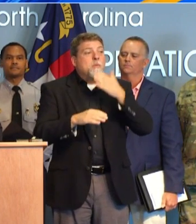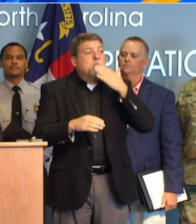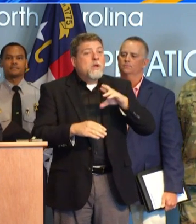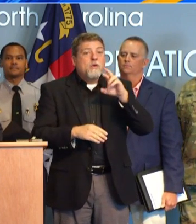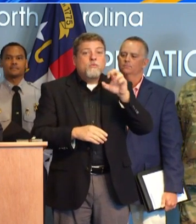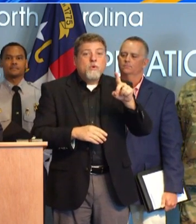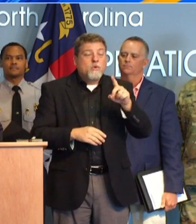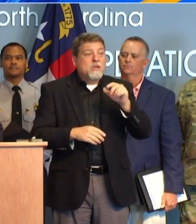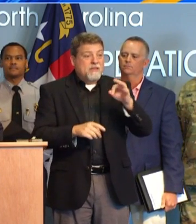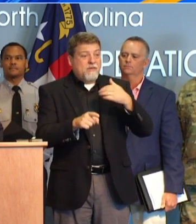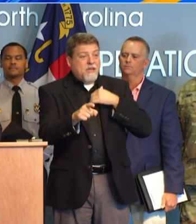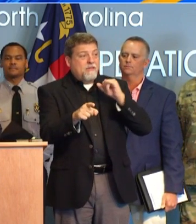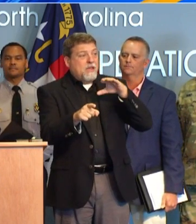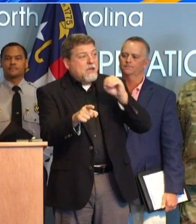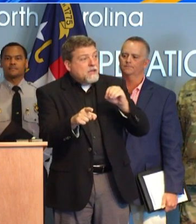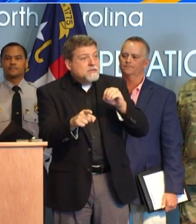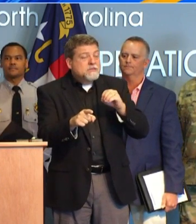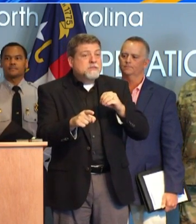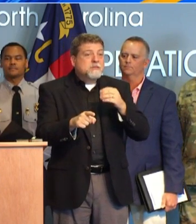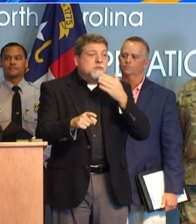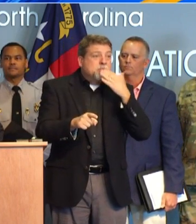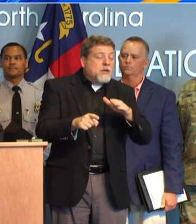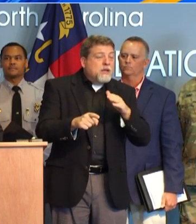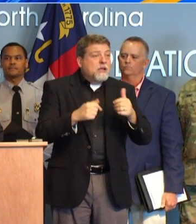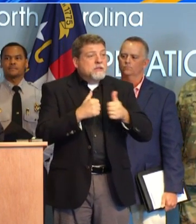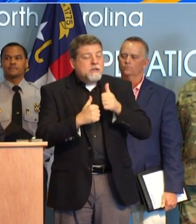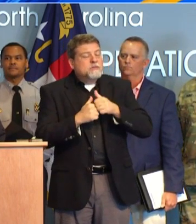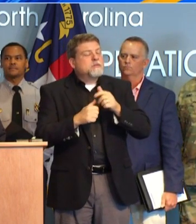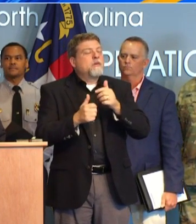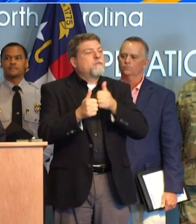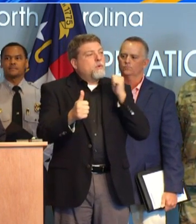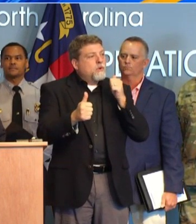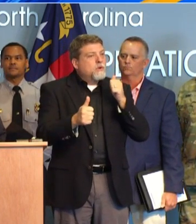STAY OFF SNOW OR ICE-COVERED